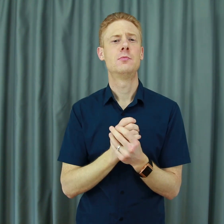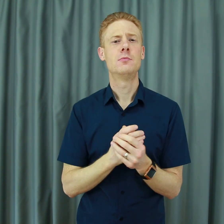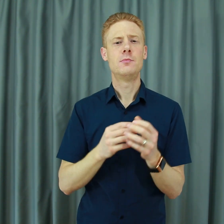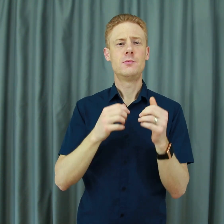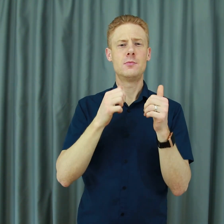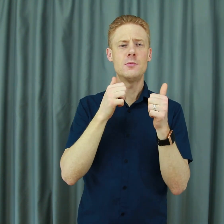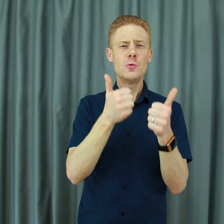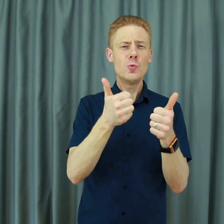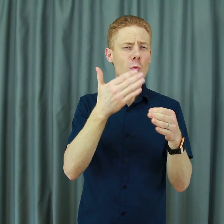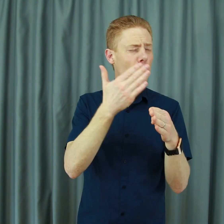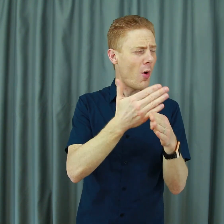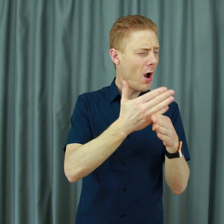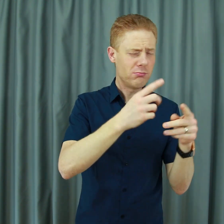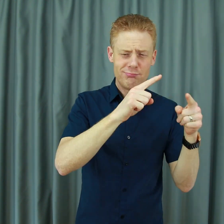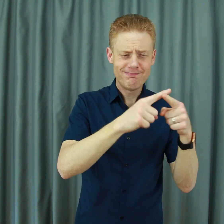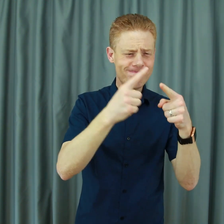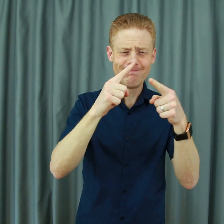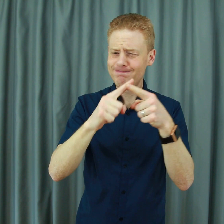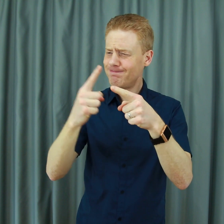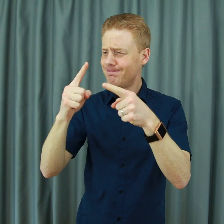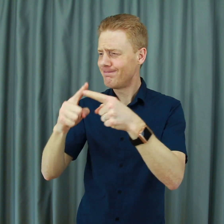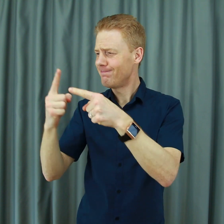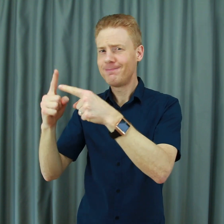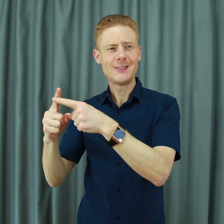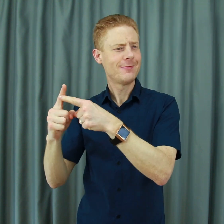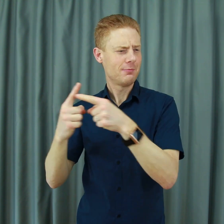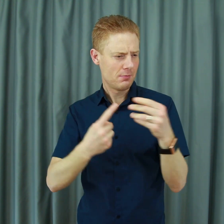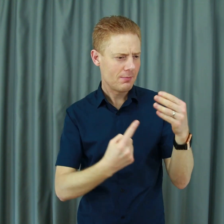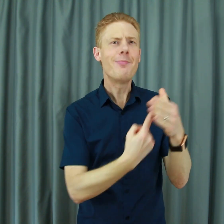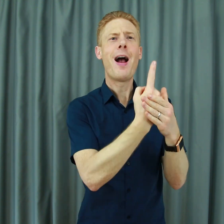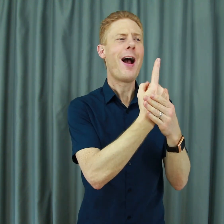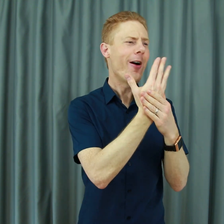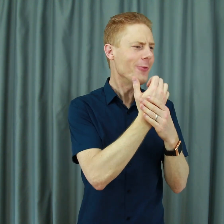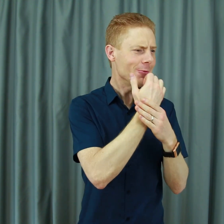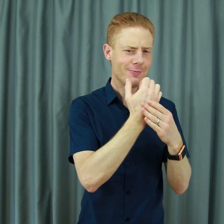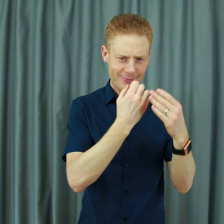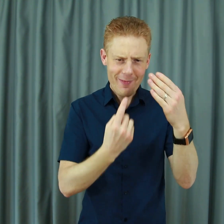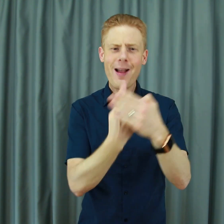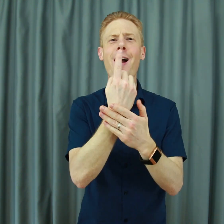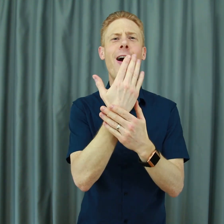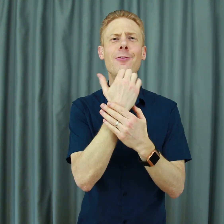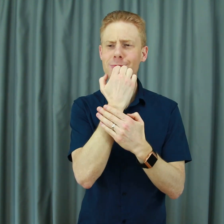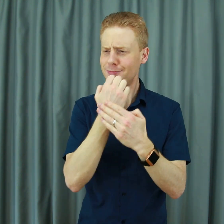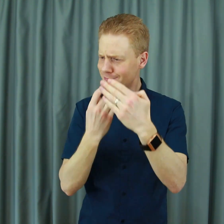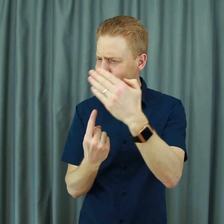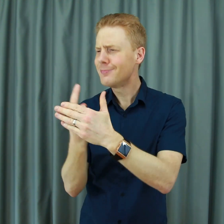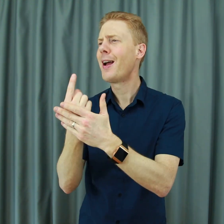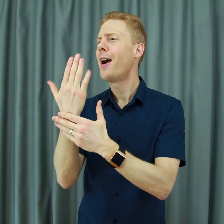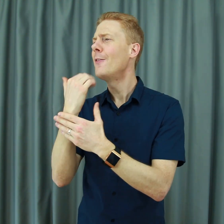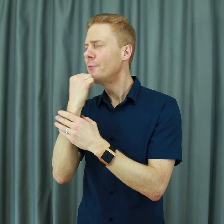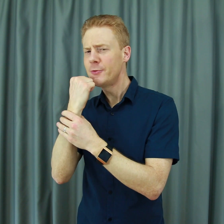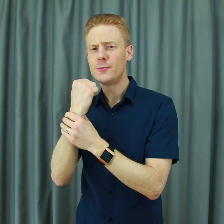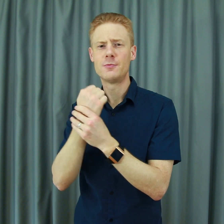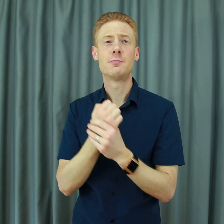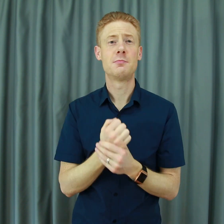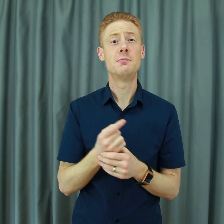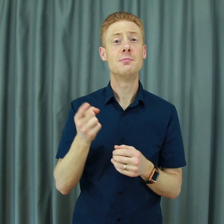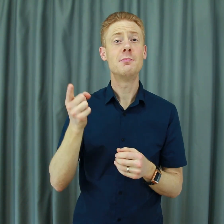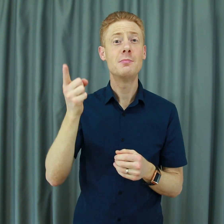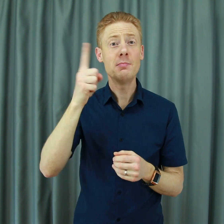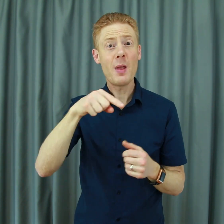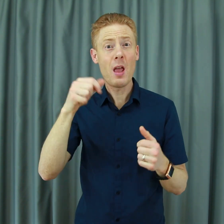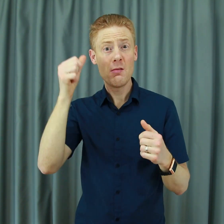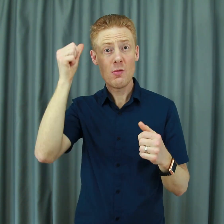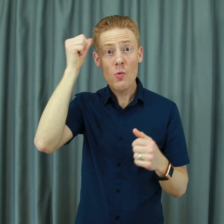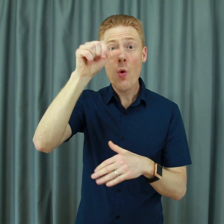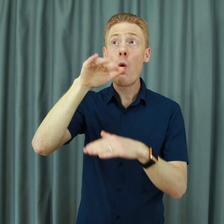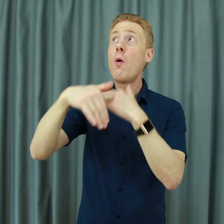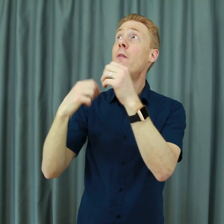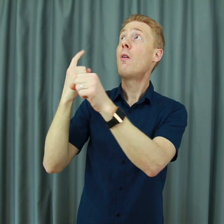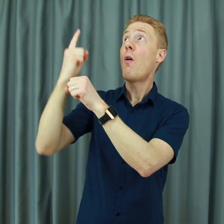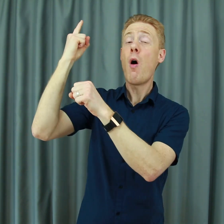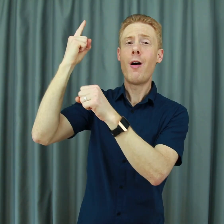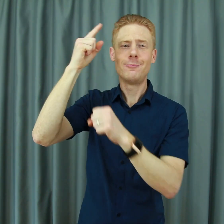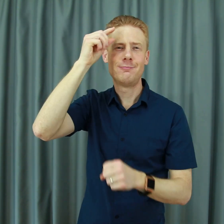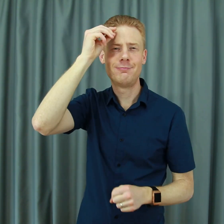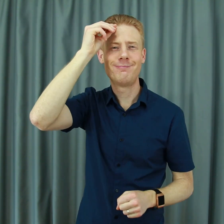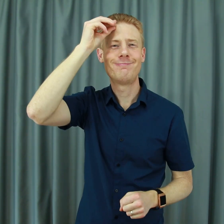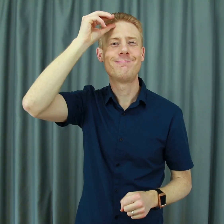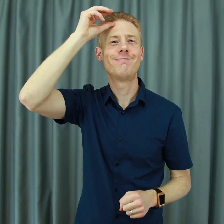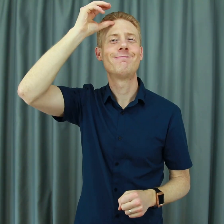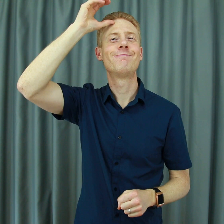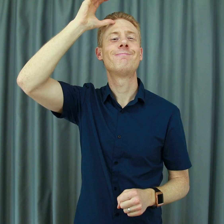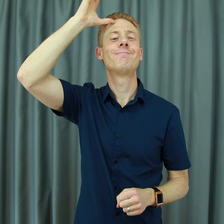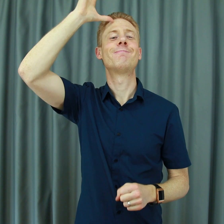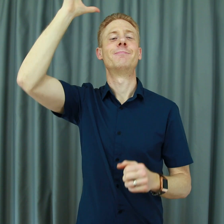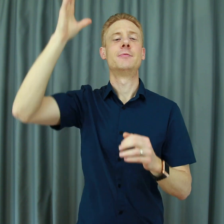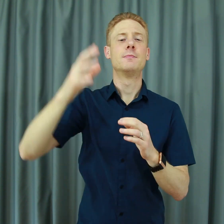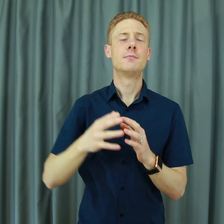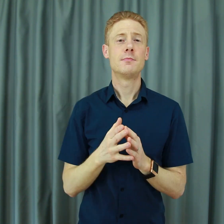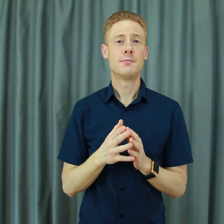(10...) bearing fruit in every good work, growing in the knowledge of God,